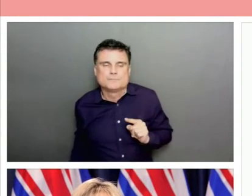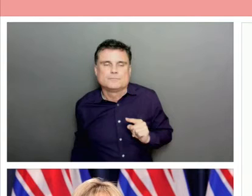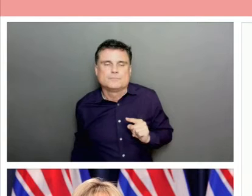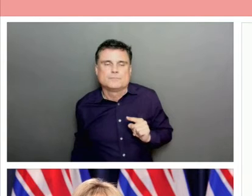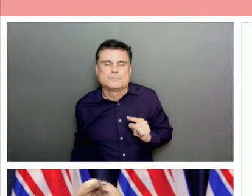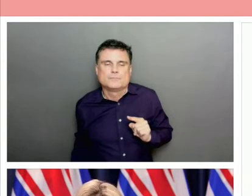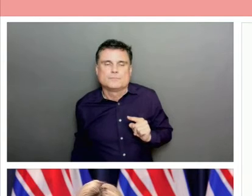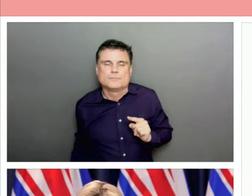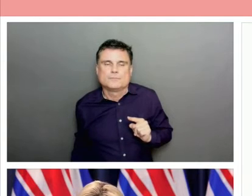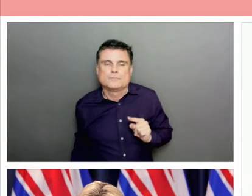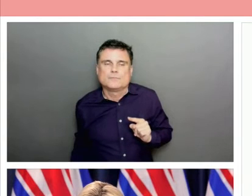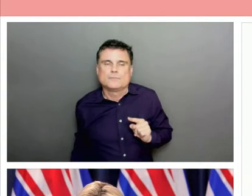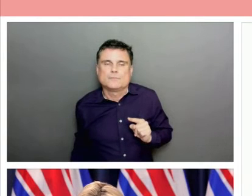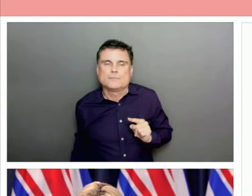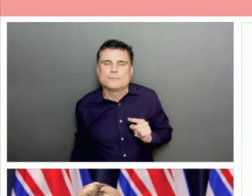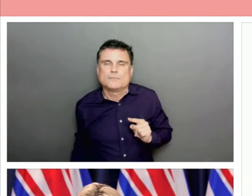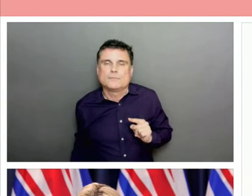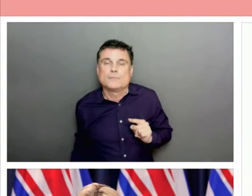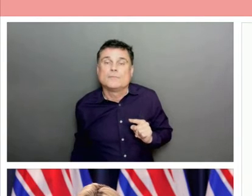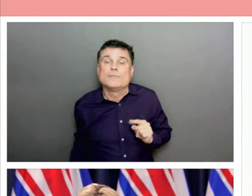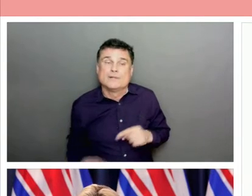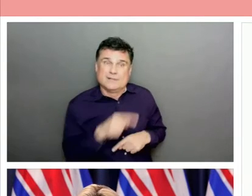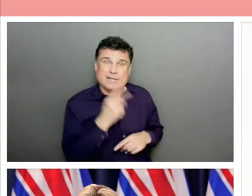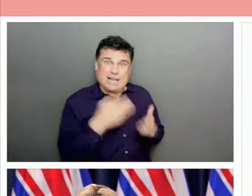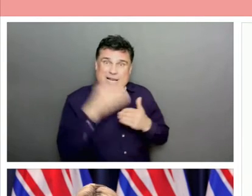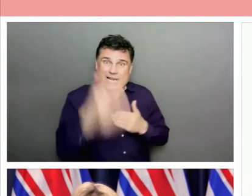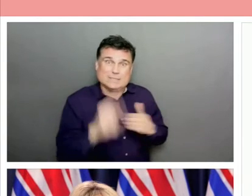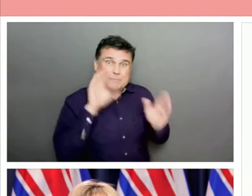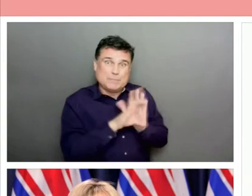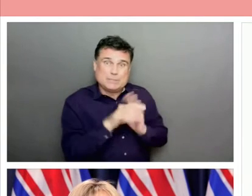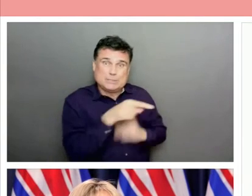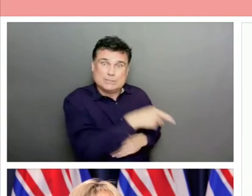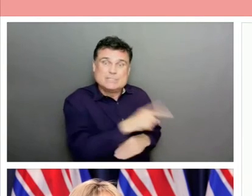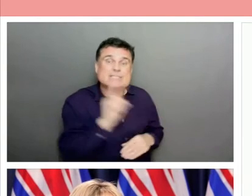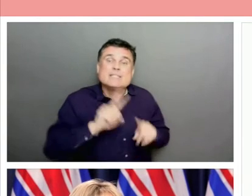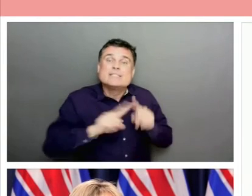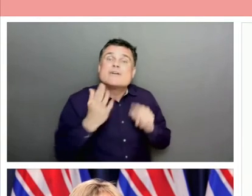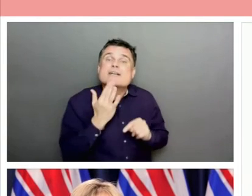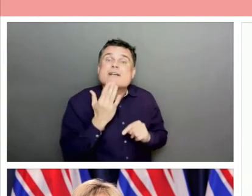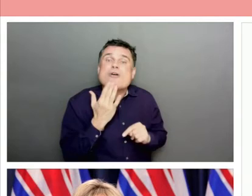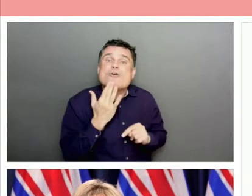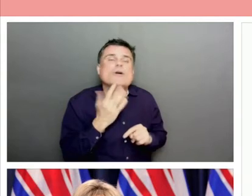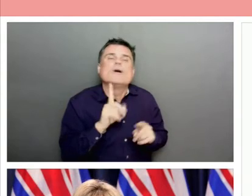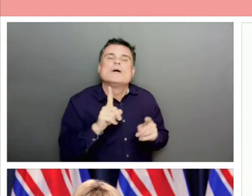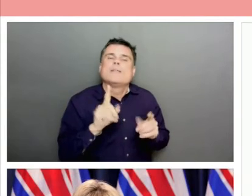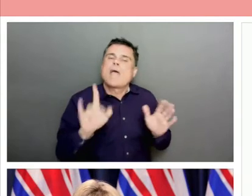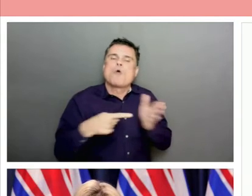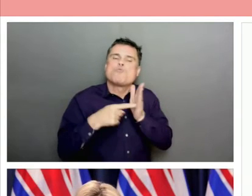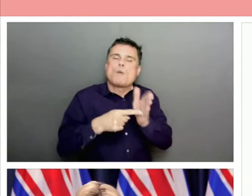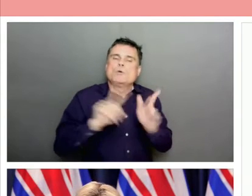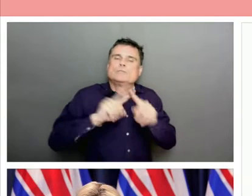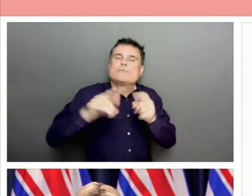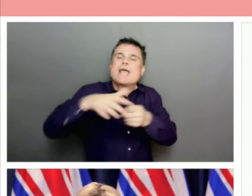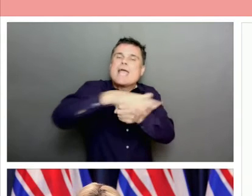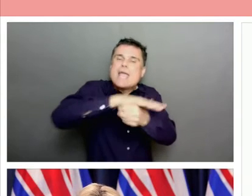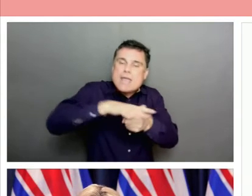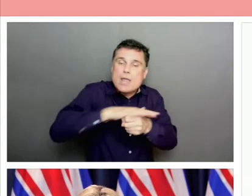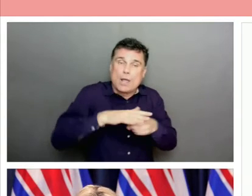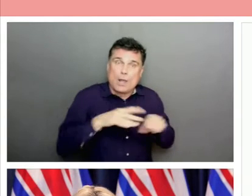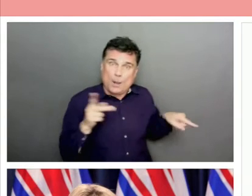date that the test result is reported. This breaks it down by the and the colours represent the different health authorities.